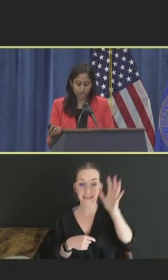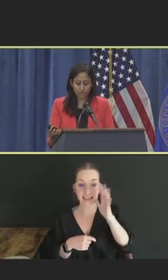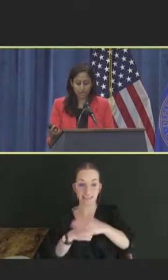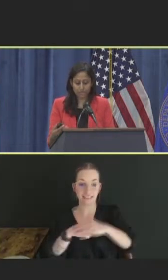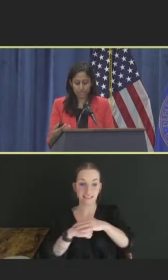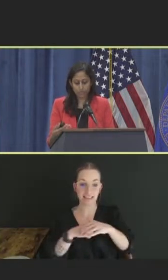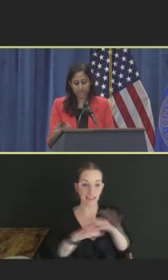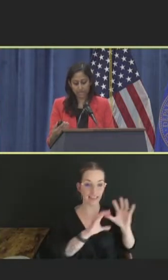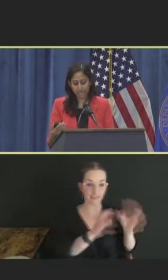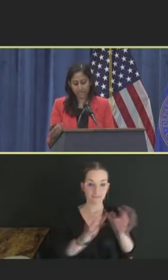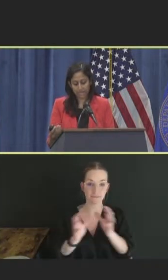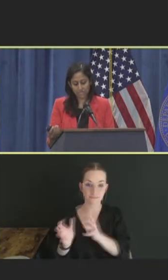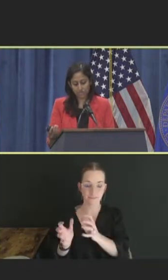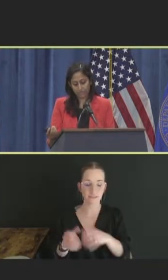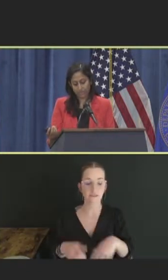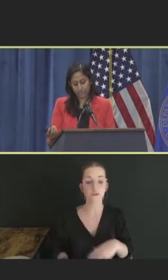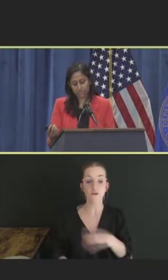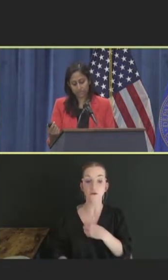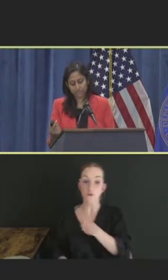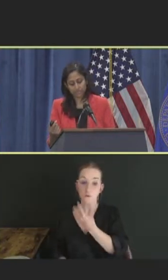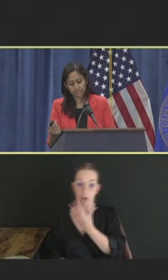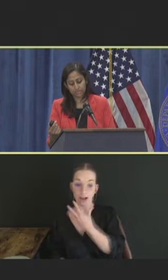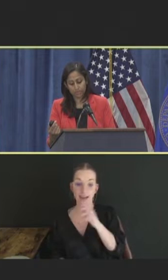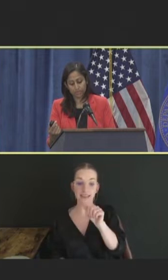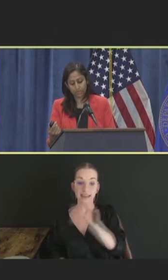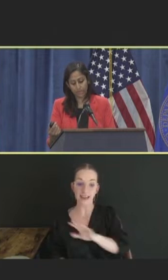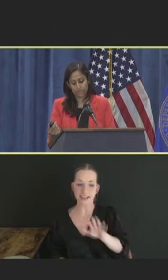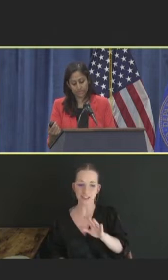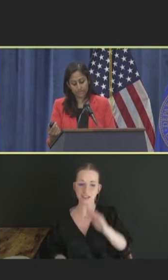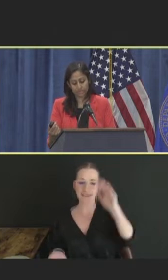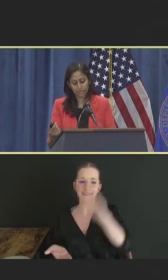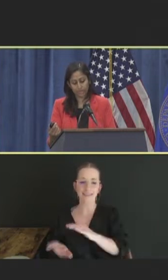whereas White and Asian populations have experienced lower burden of deaths compared